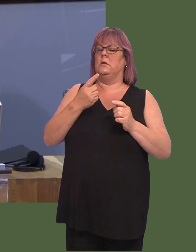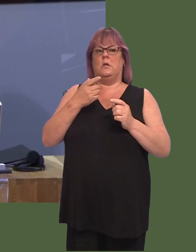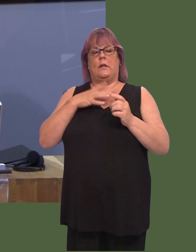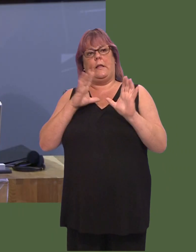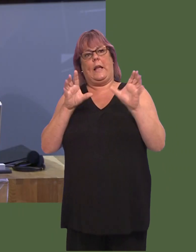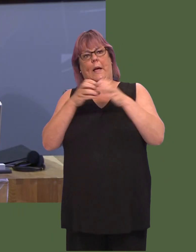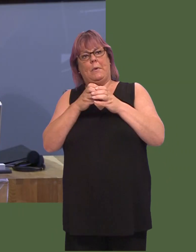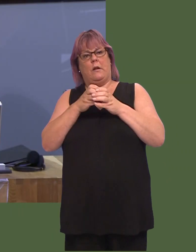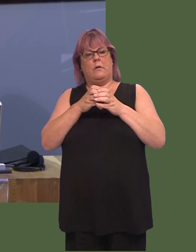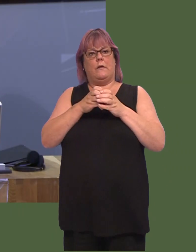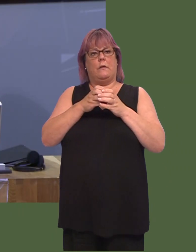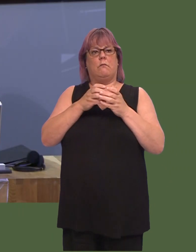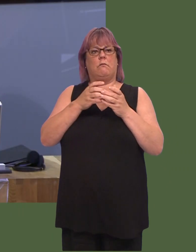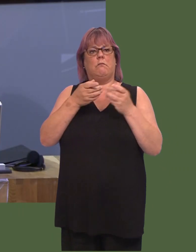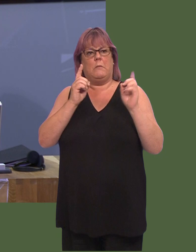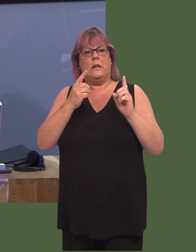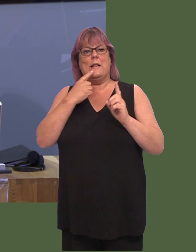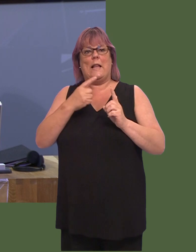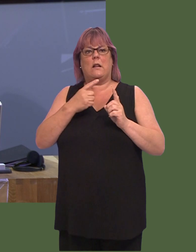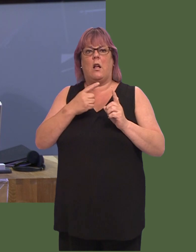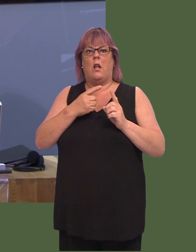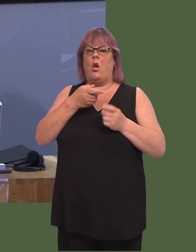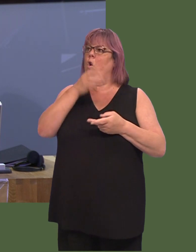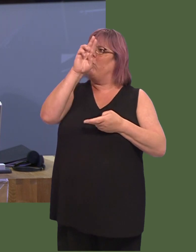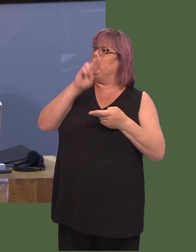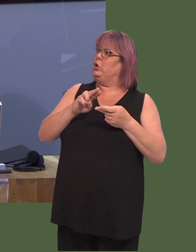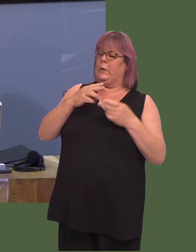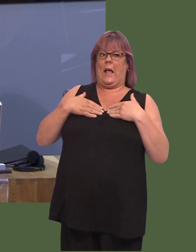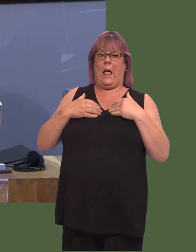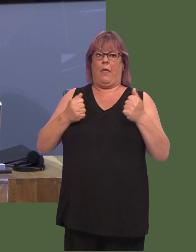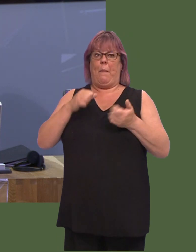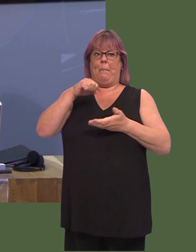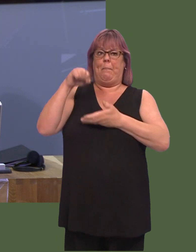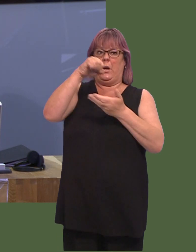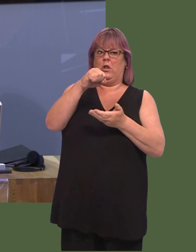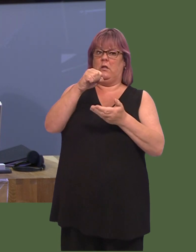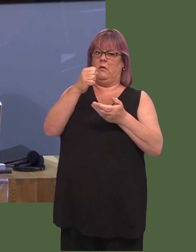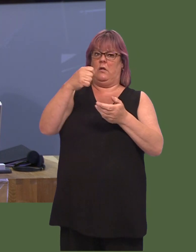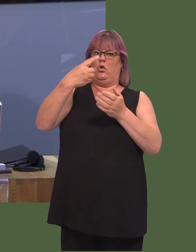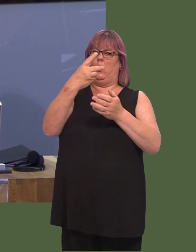and Social Services made it clear that it was a mistake to cut the health budget in